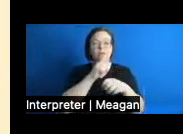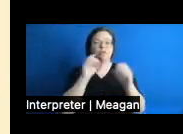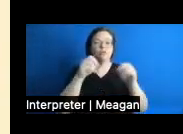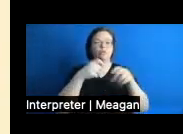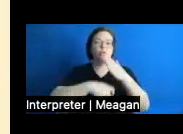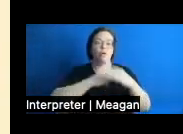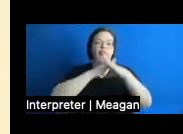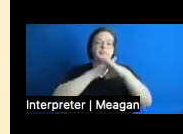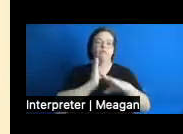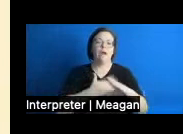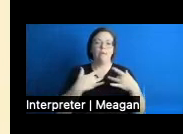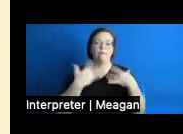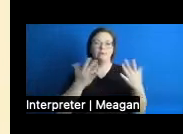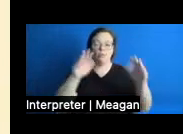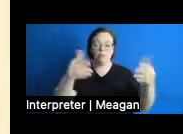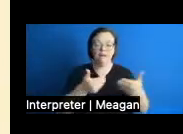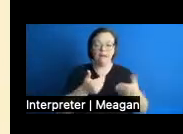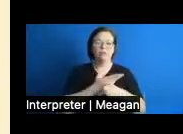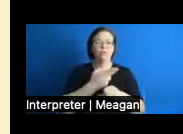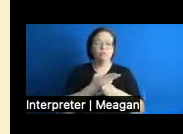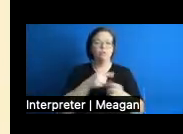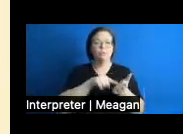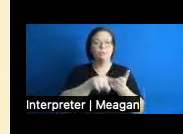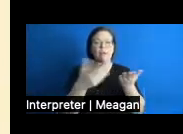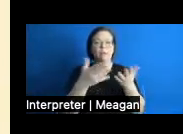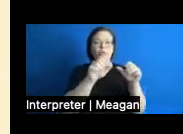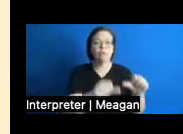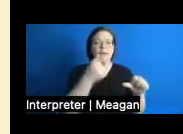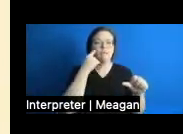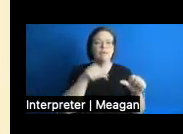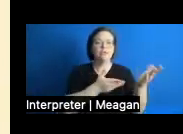So we do invite attendees to pay what they can for these services for these workshops for these